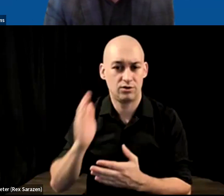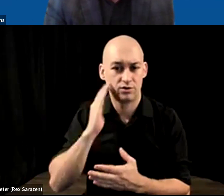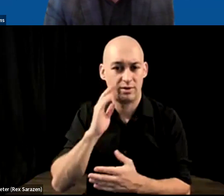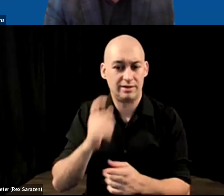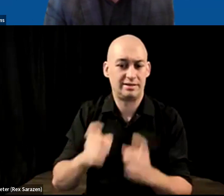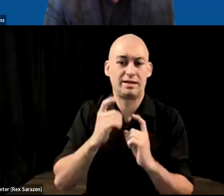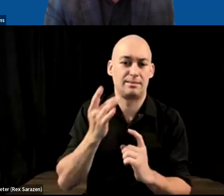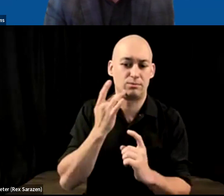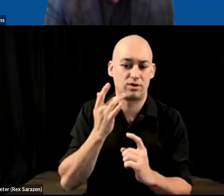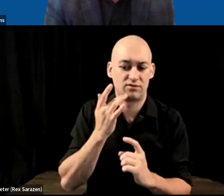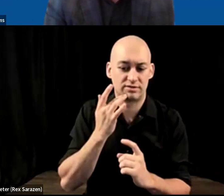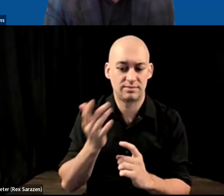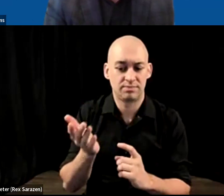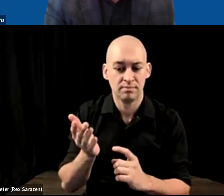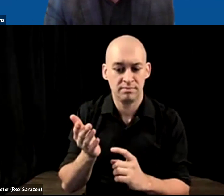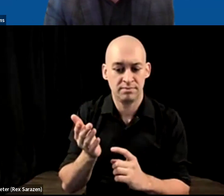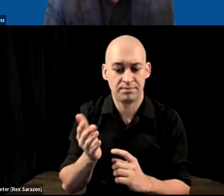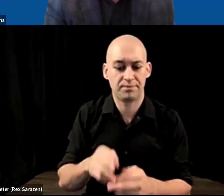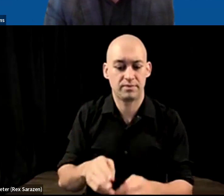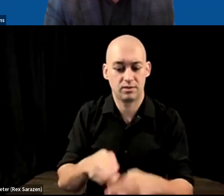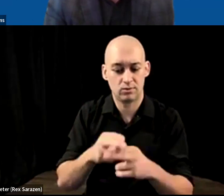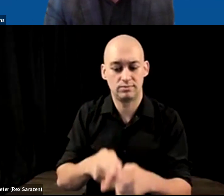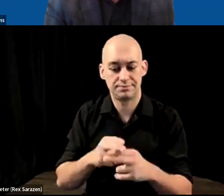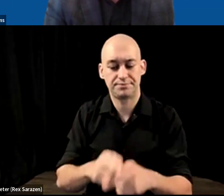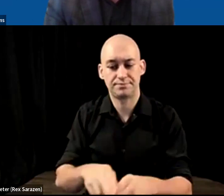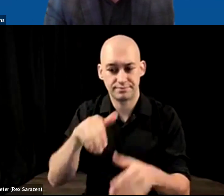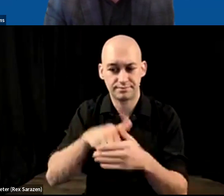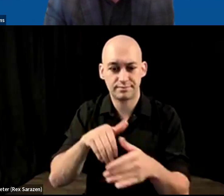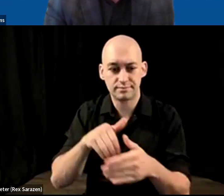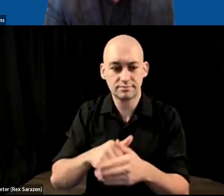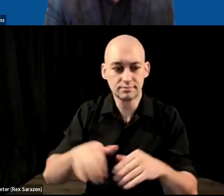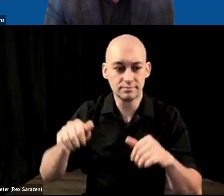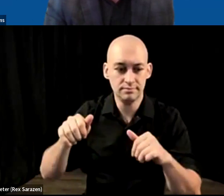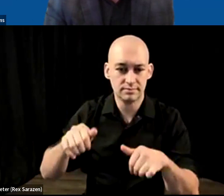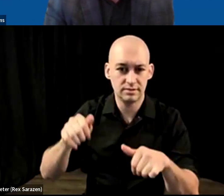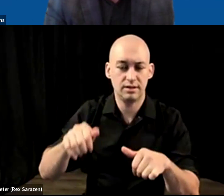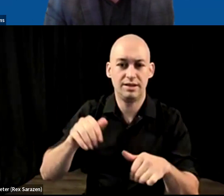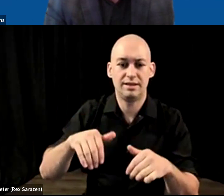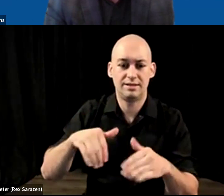ecosystem and weighing against our own internal capacity, and the guidelines of the grant itself.